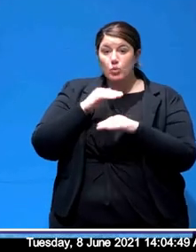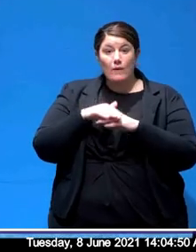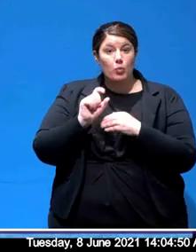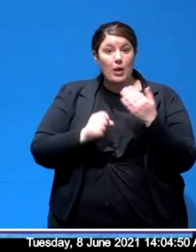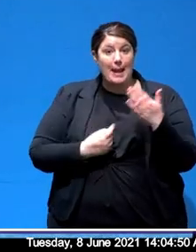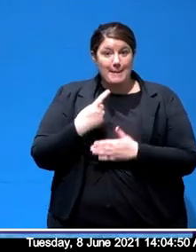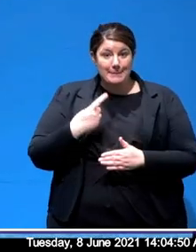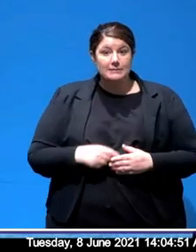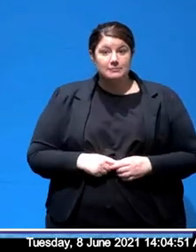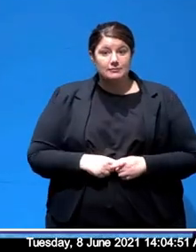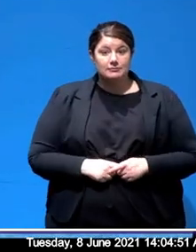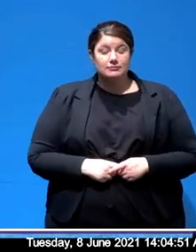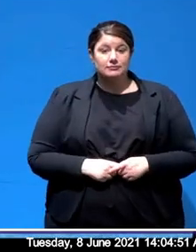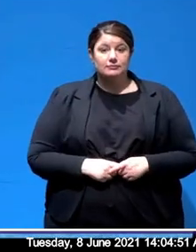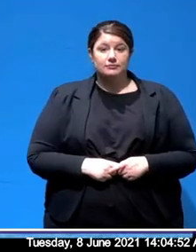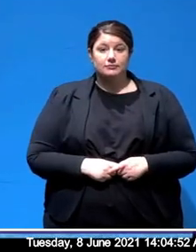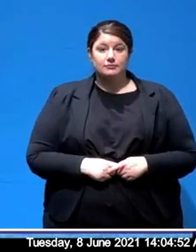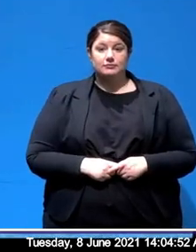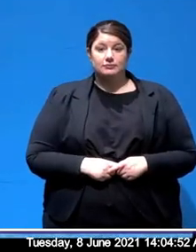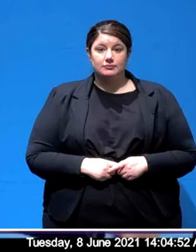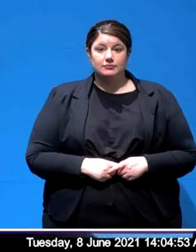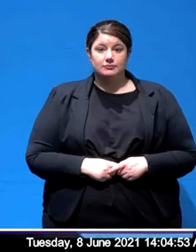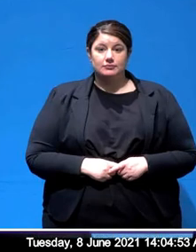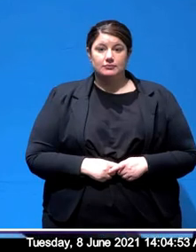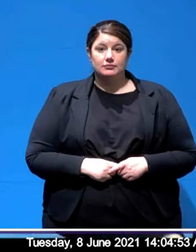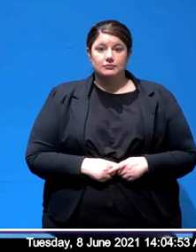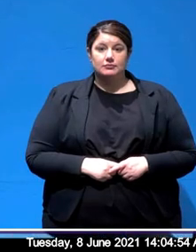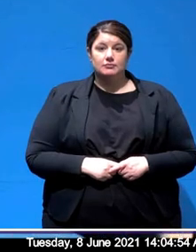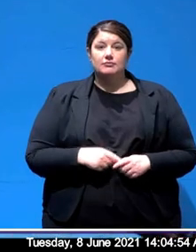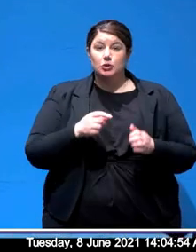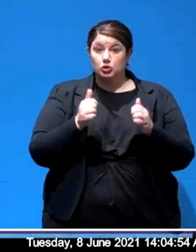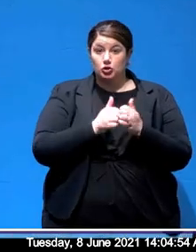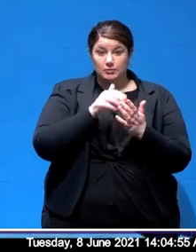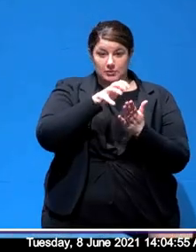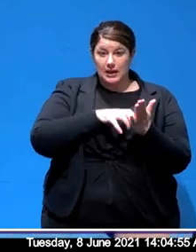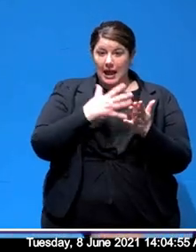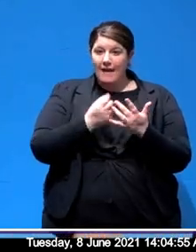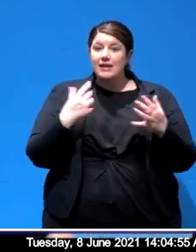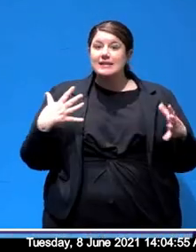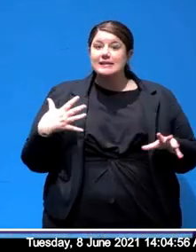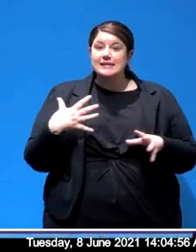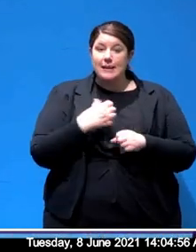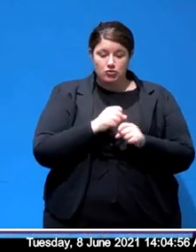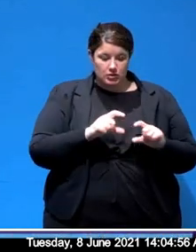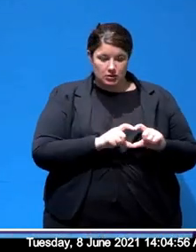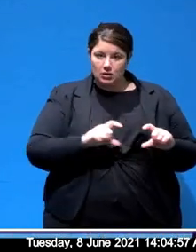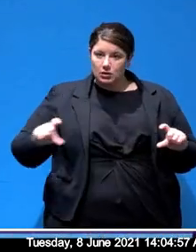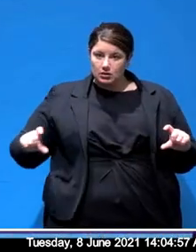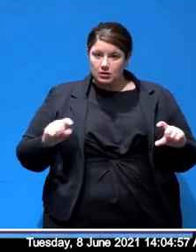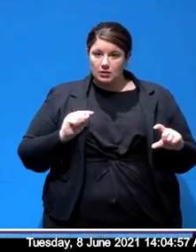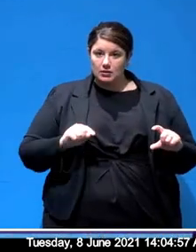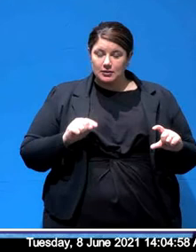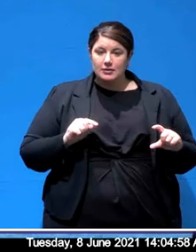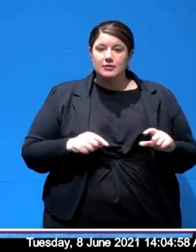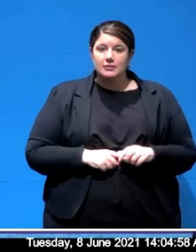You will note in the summary it says: Staff was showering client